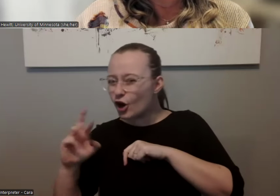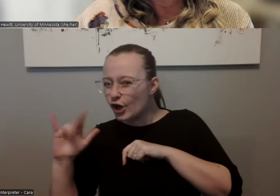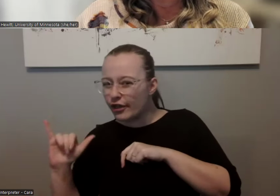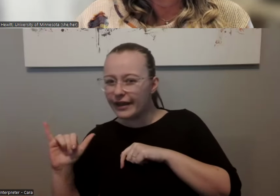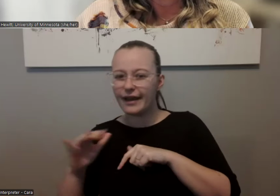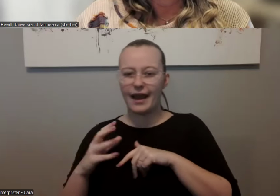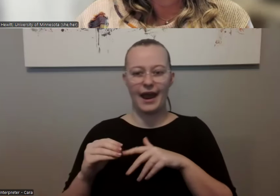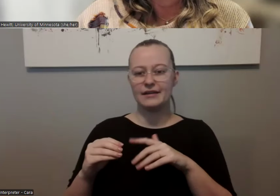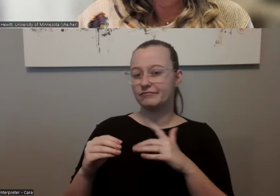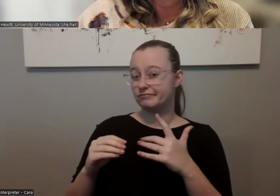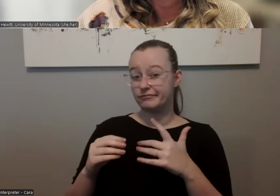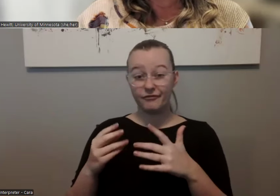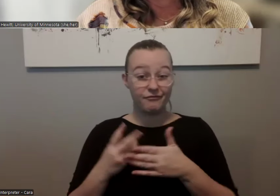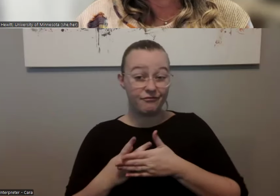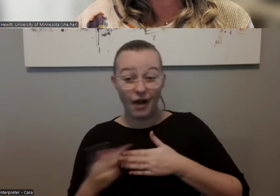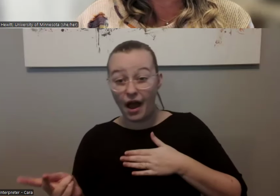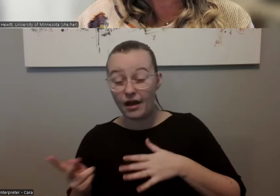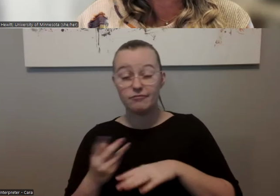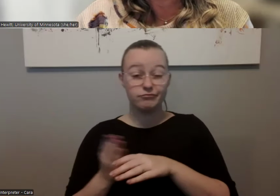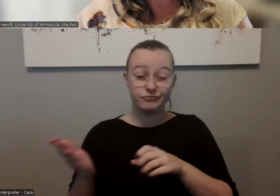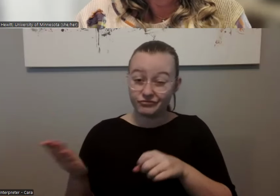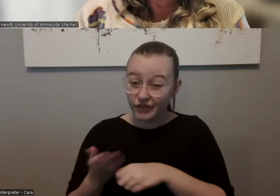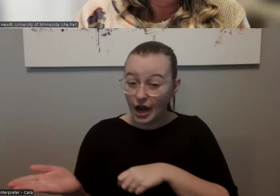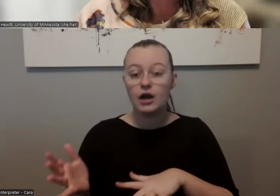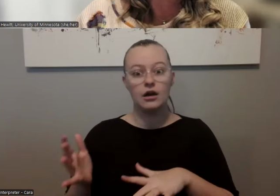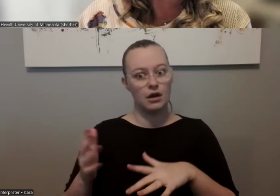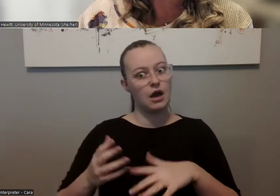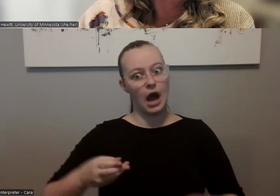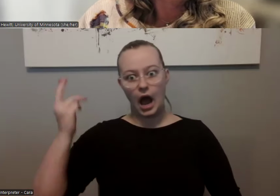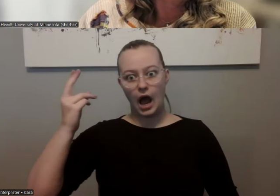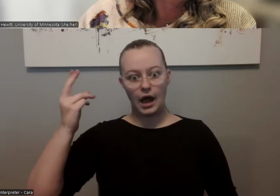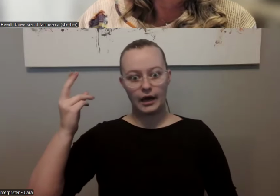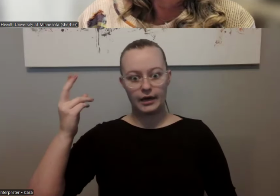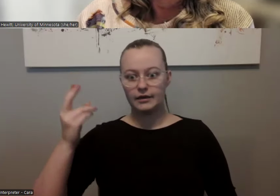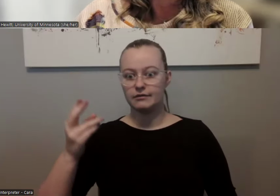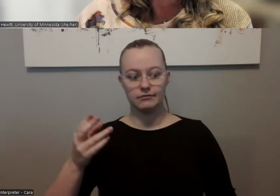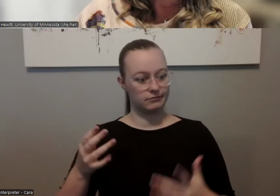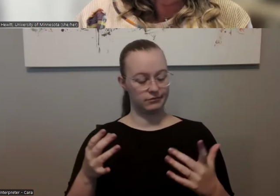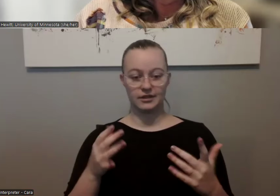terminated is quite high, far exceeds any national benchmark.